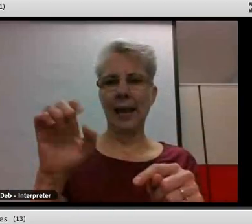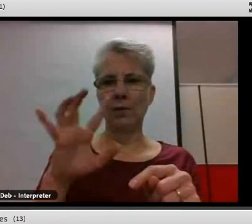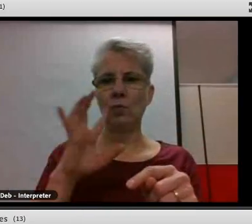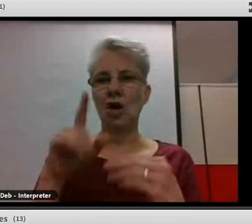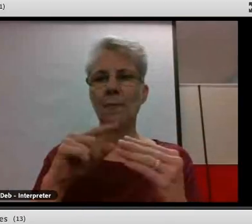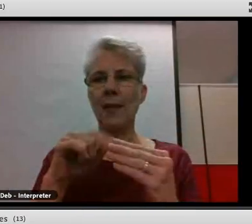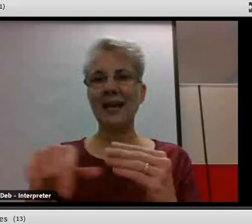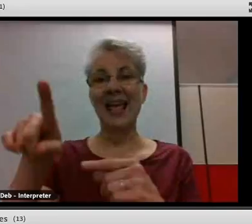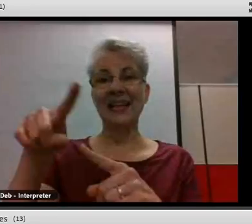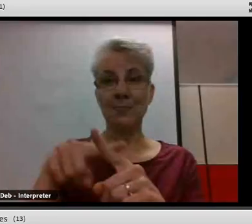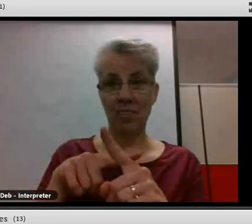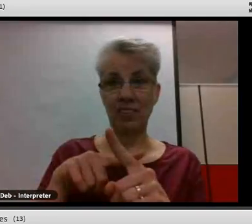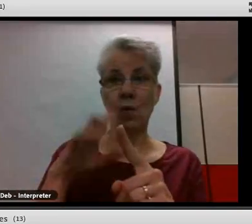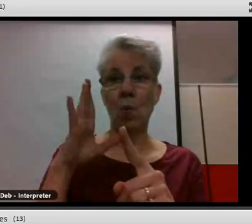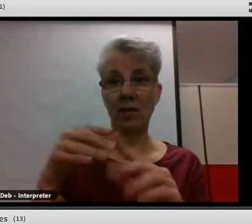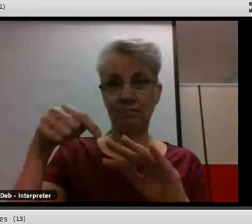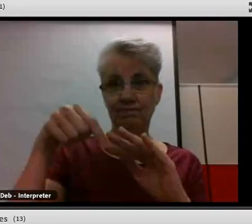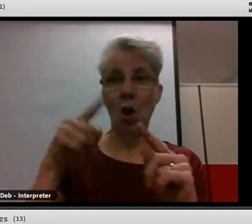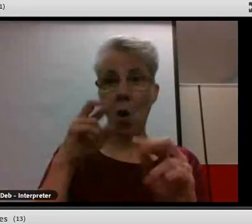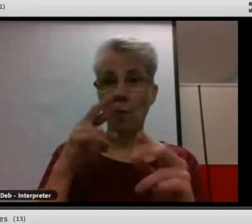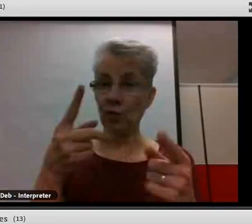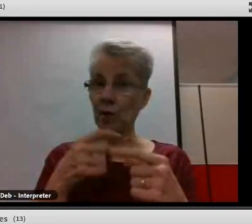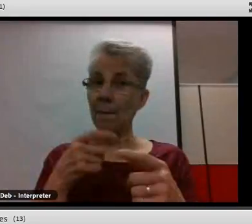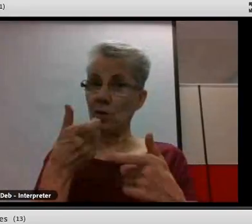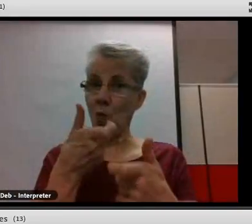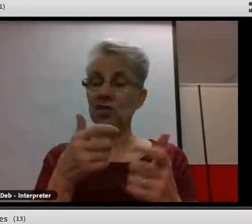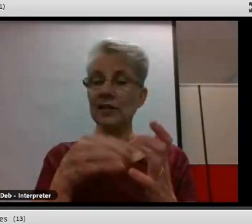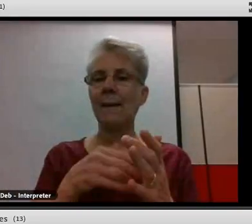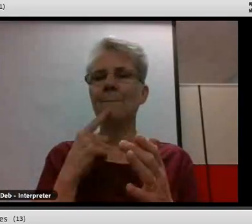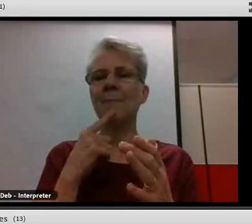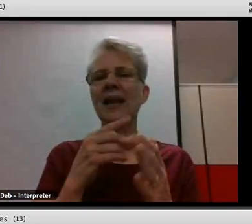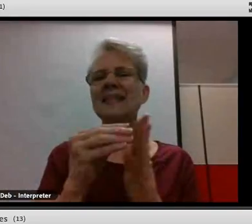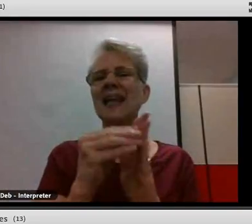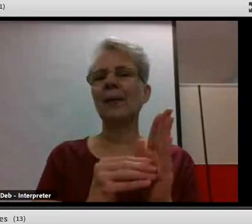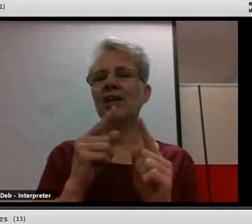So I'm just -- These are just very big, big picture.